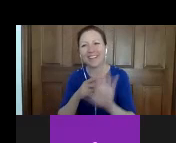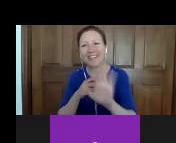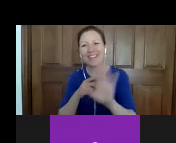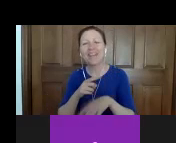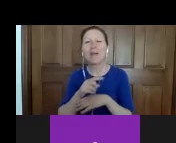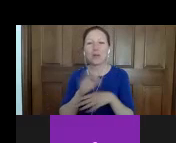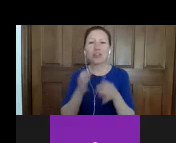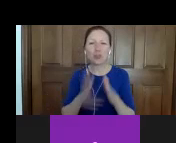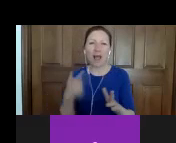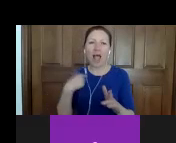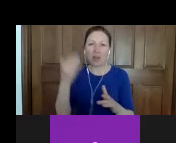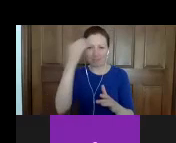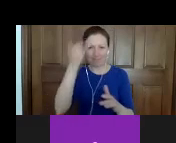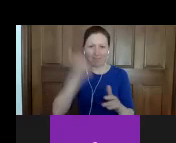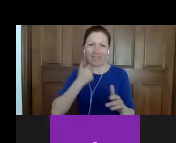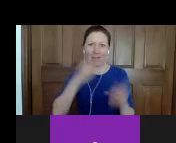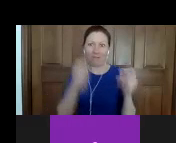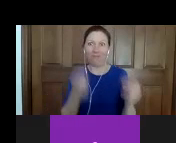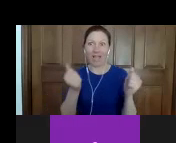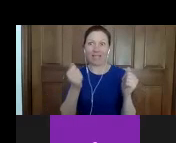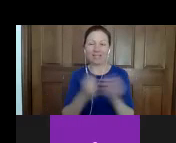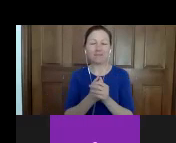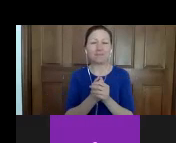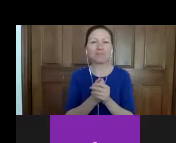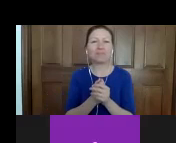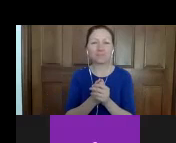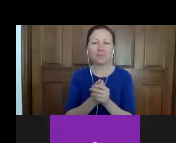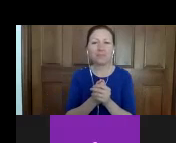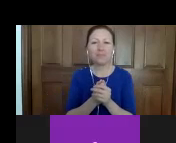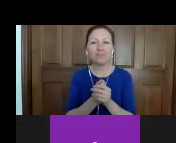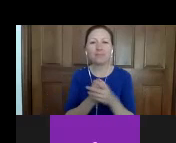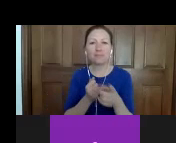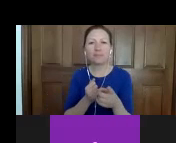So the first question we have, what if I feel I've been I have experienced discrimination